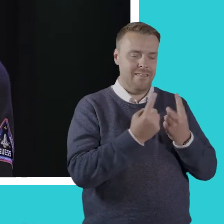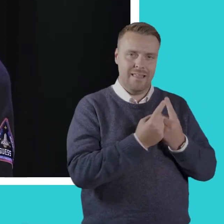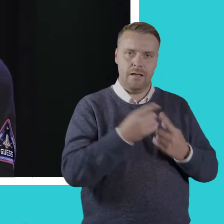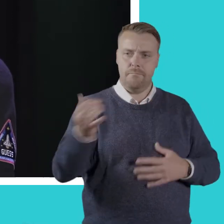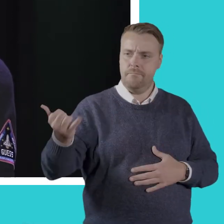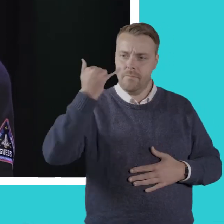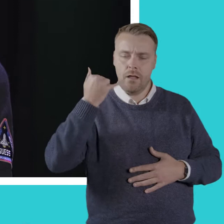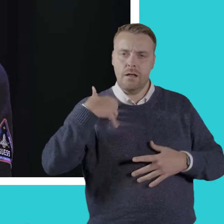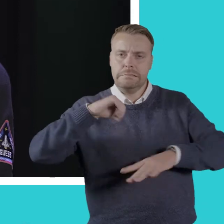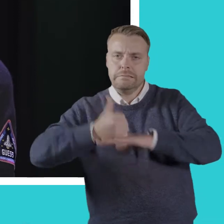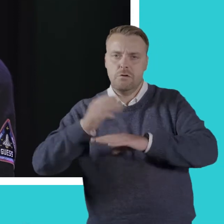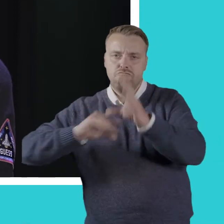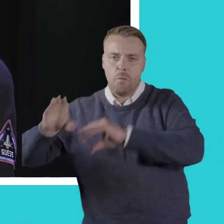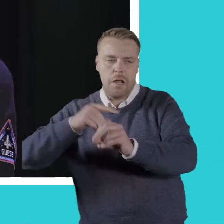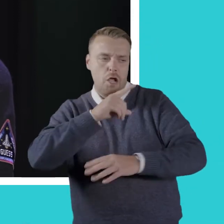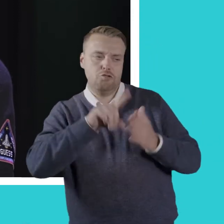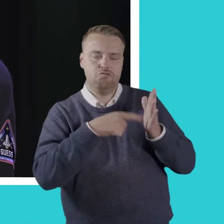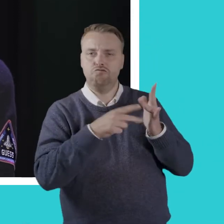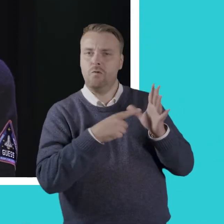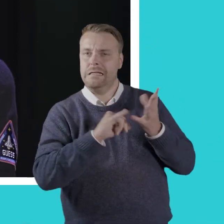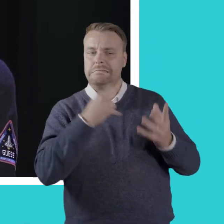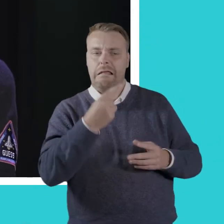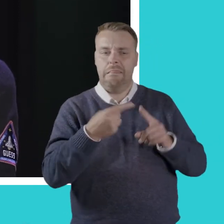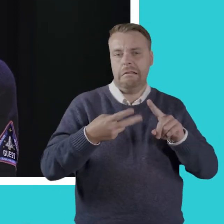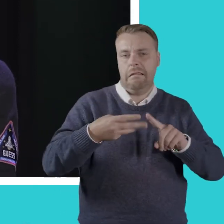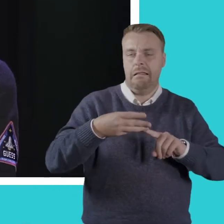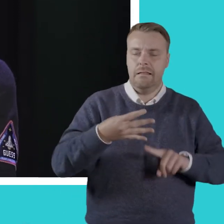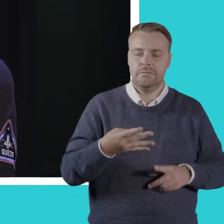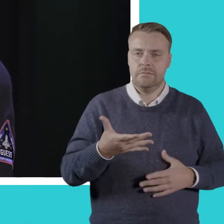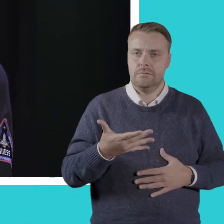rumors about me saying oh Jonas is this Jonas is that, but it's like when I got hit by a car you